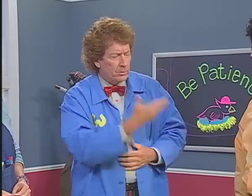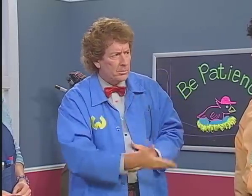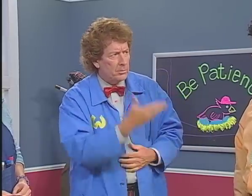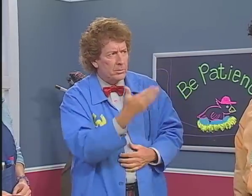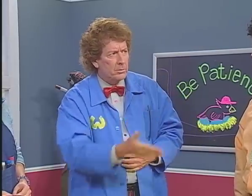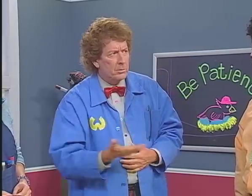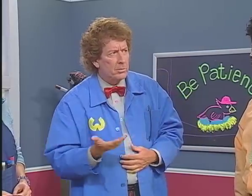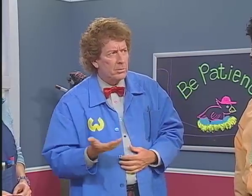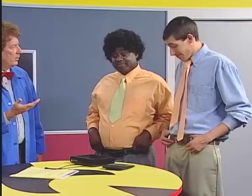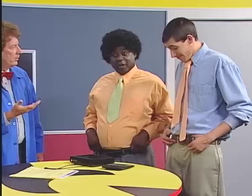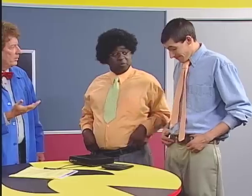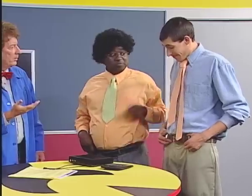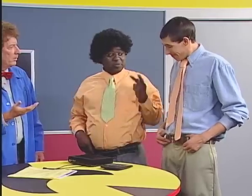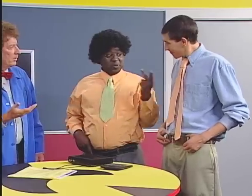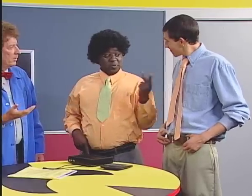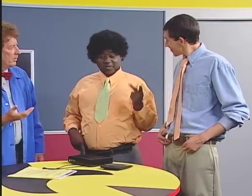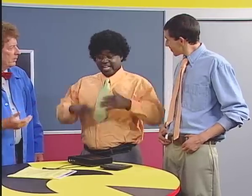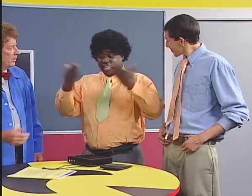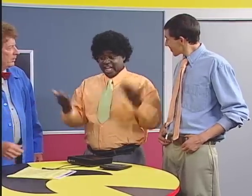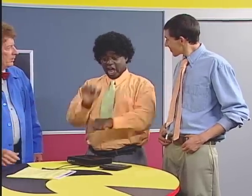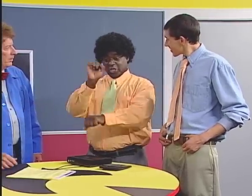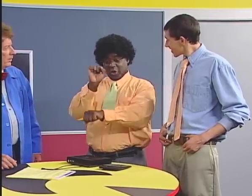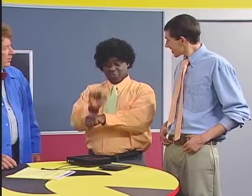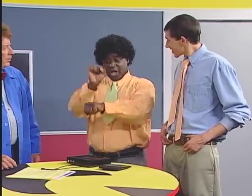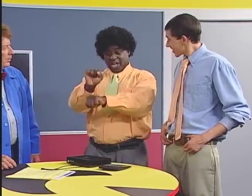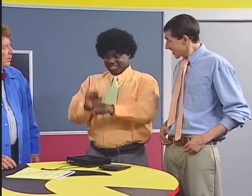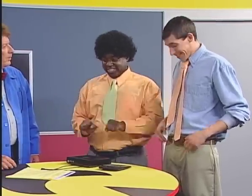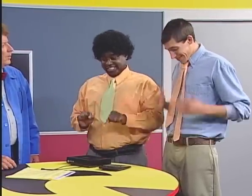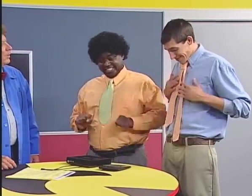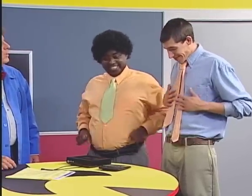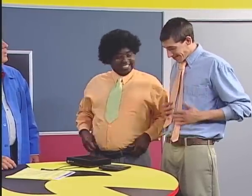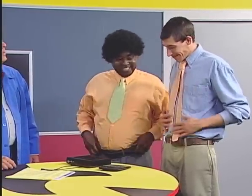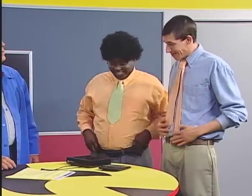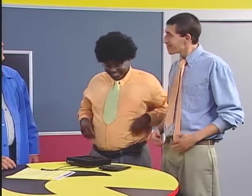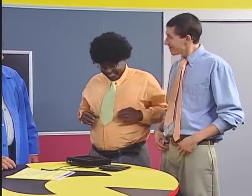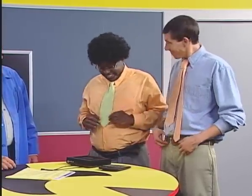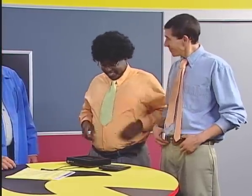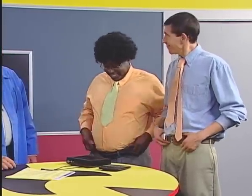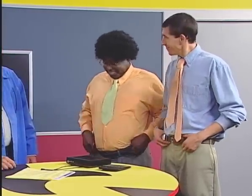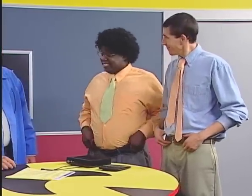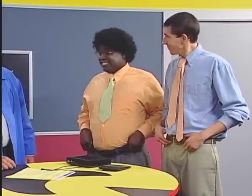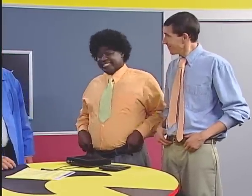NOW YOU'RE DIFFERENT. WE'RE HERE TO WORK. MM HMM.